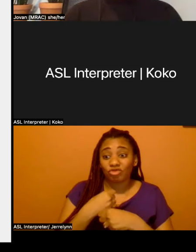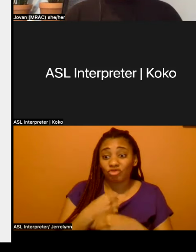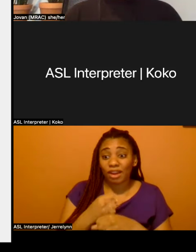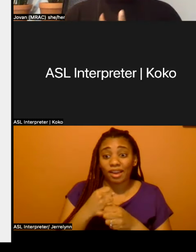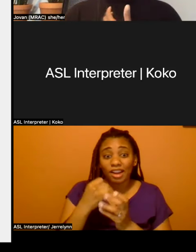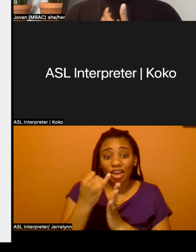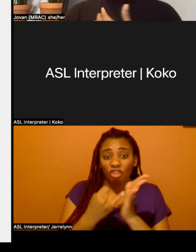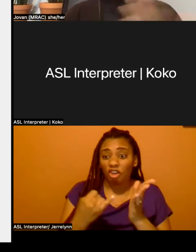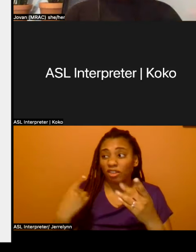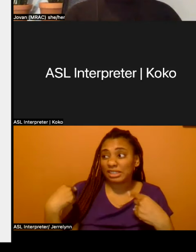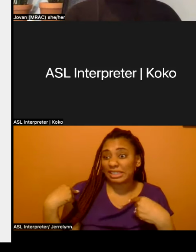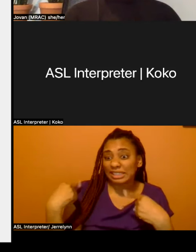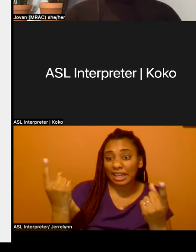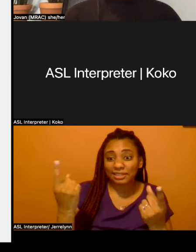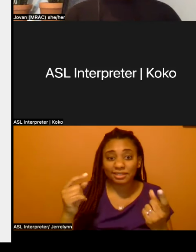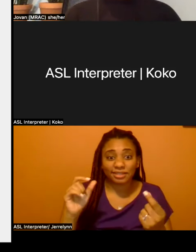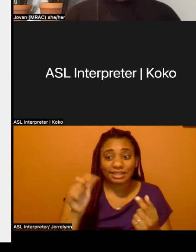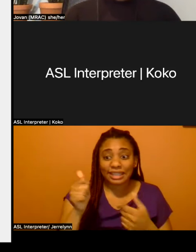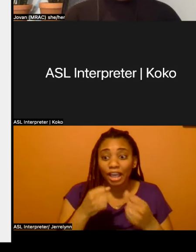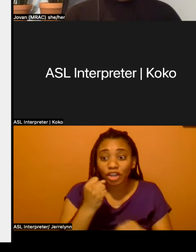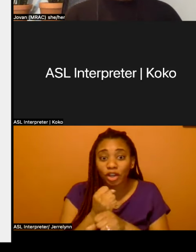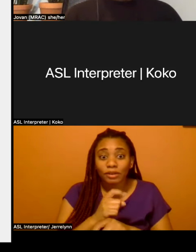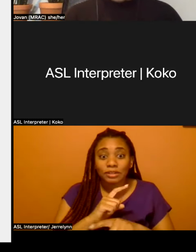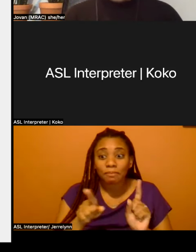but maybe you've never ever shared your work publicly.